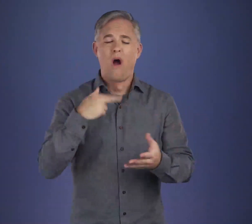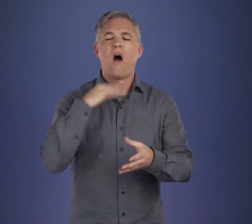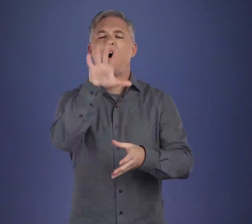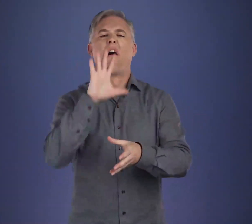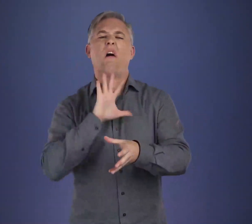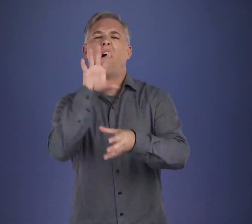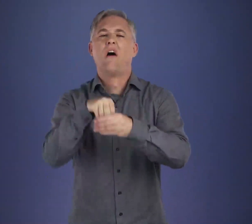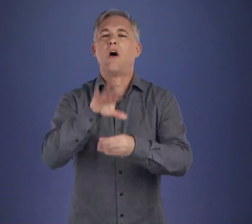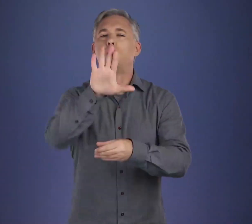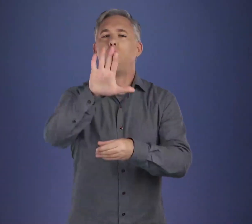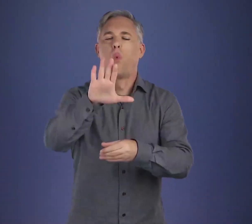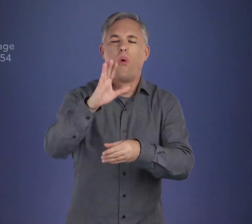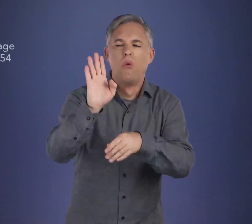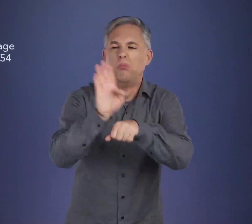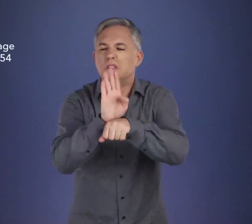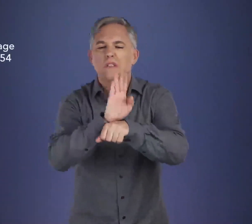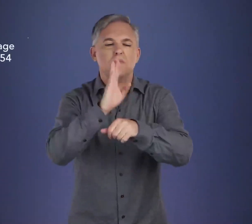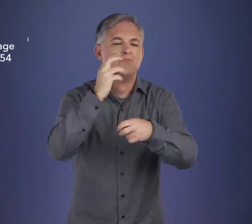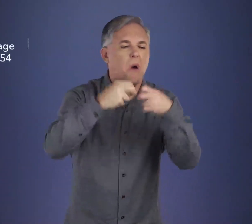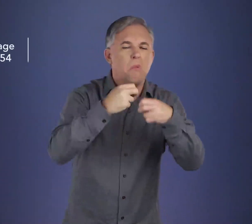in his domestic and business affairs?